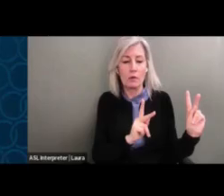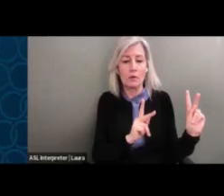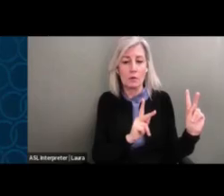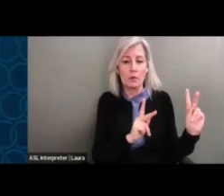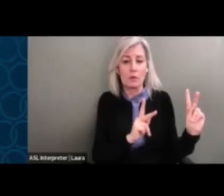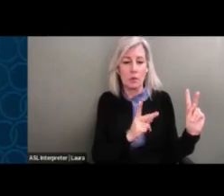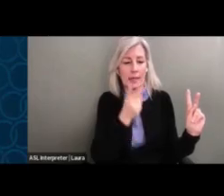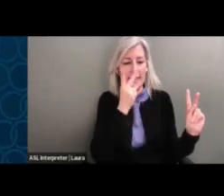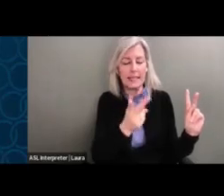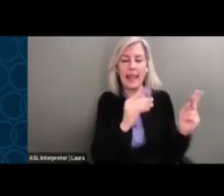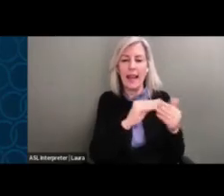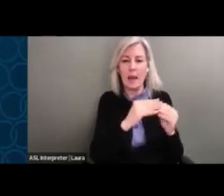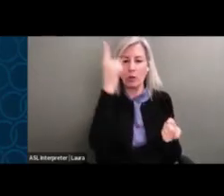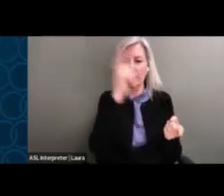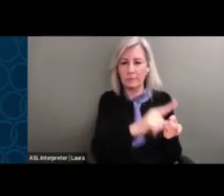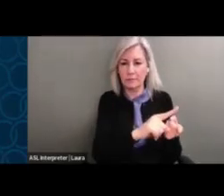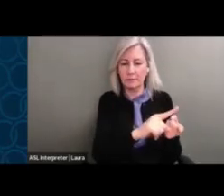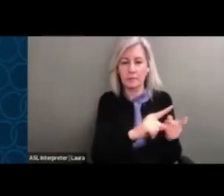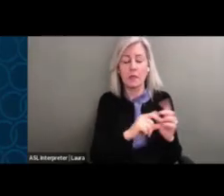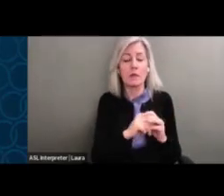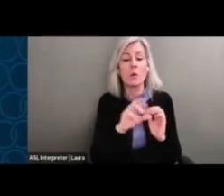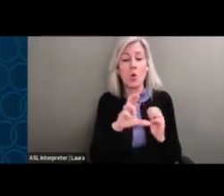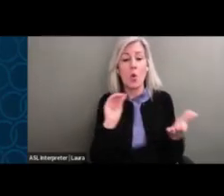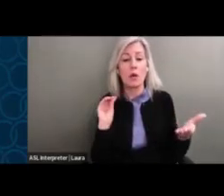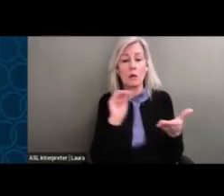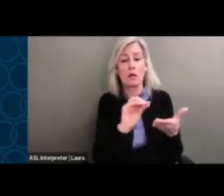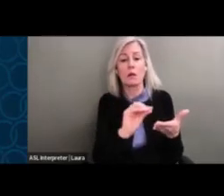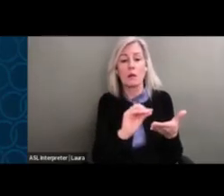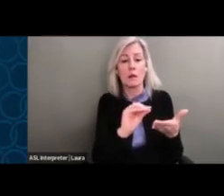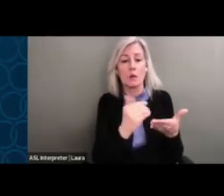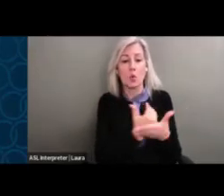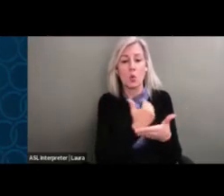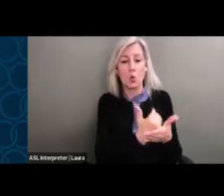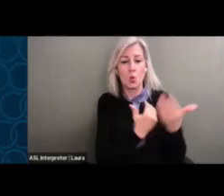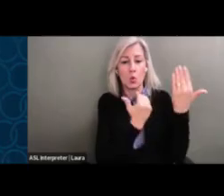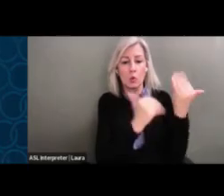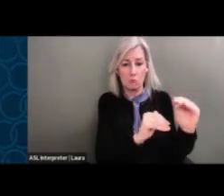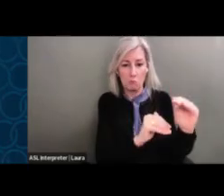As I mentioned, states can have waiting lists, they set a certain number of people